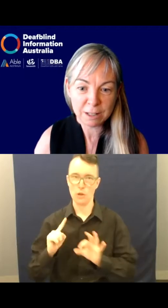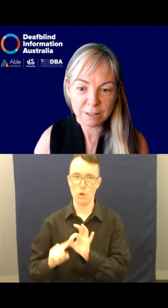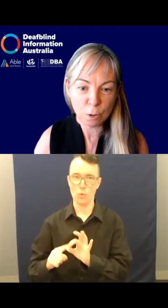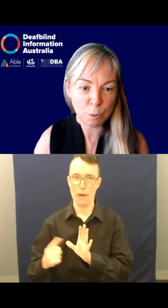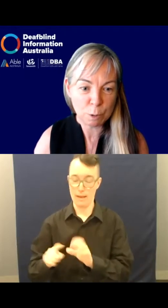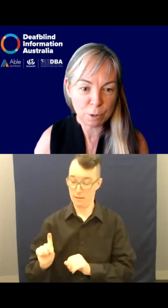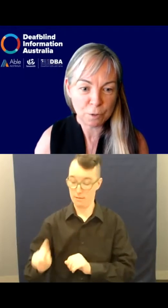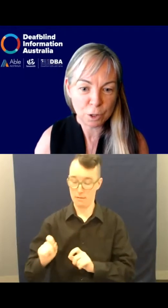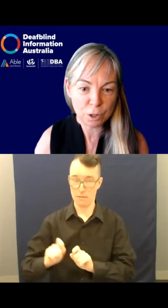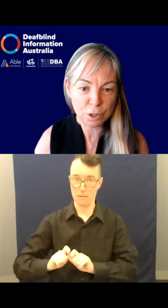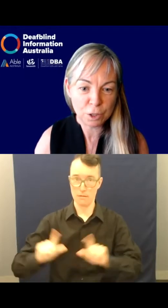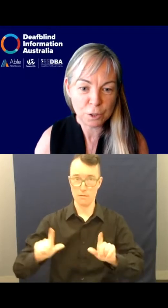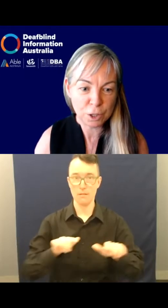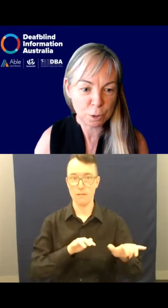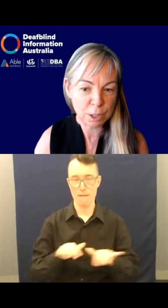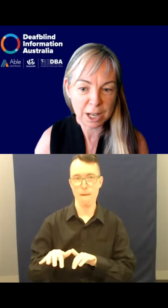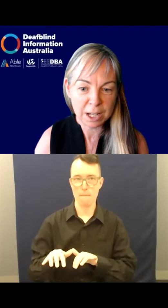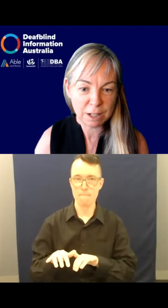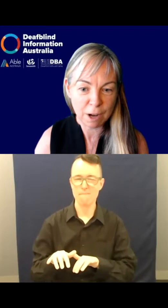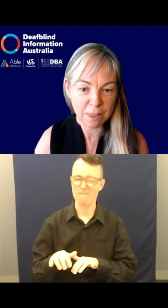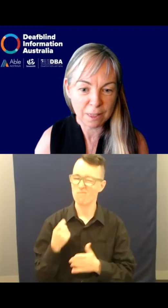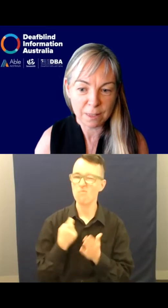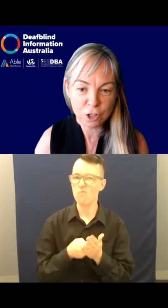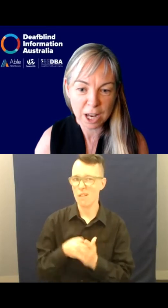so we would prefer that you use the Q&A rather than the chat.